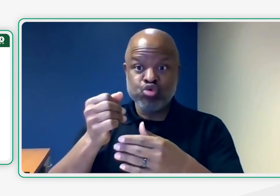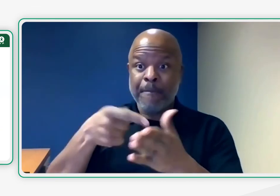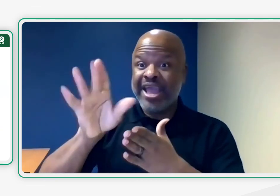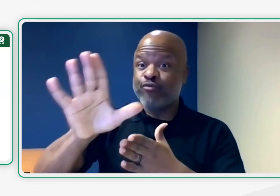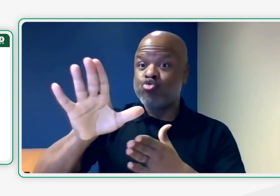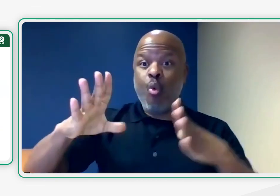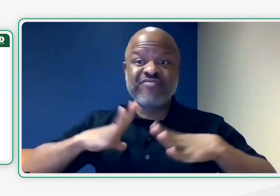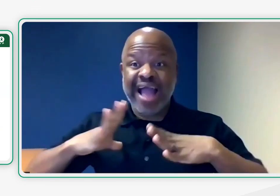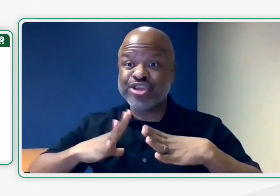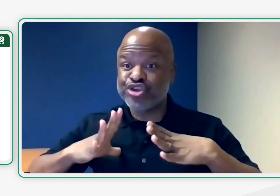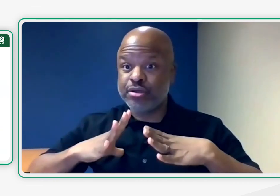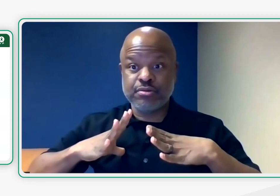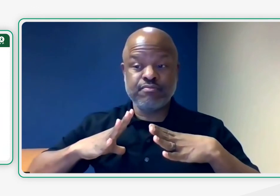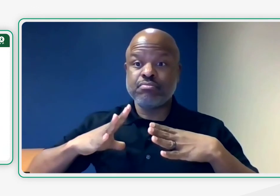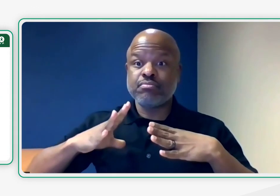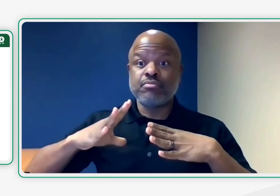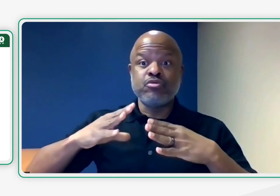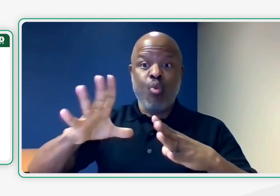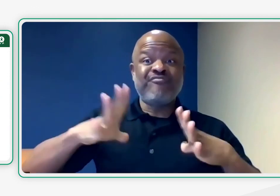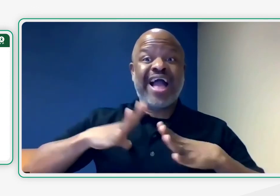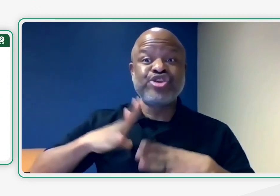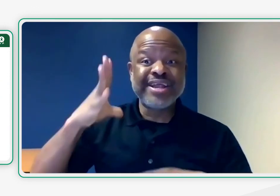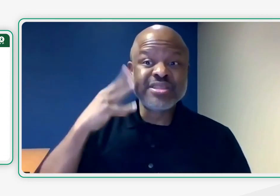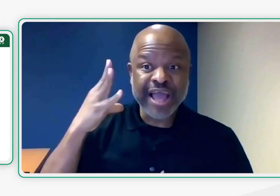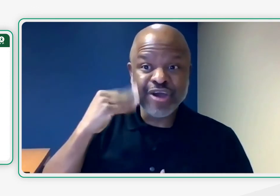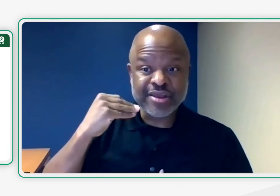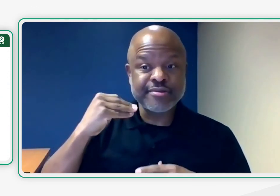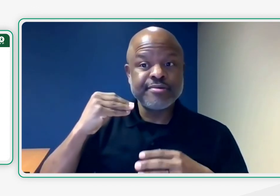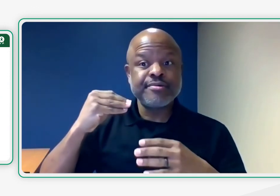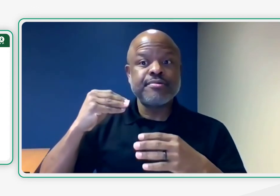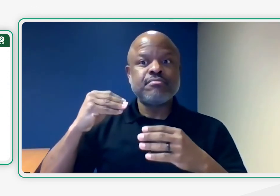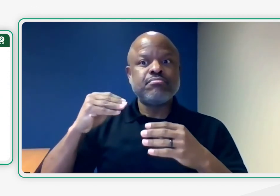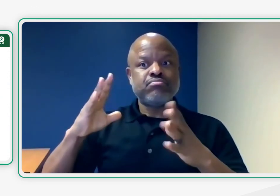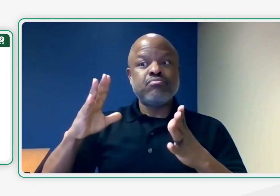Additionally, paying things with cash is another strategy. You’re paying your vacation